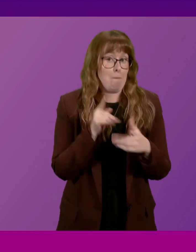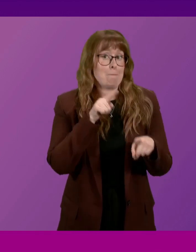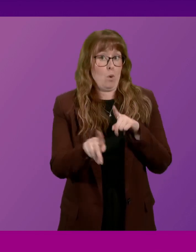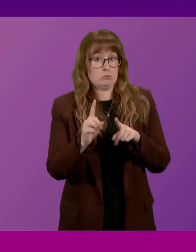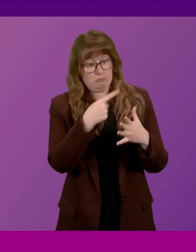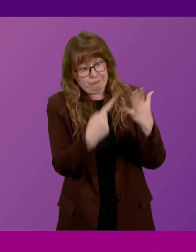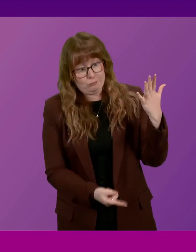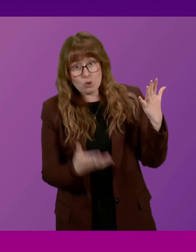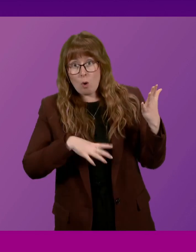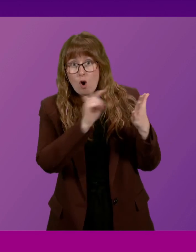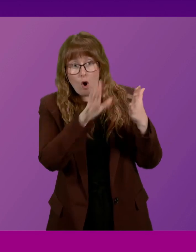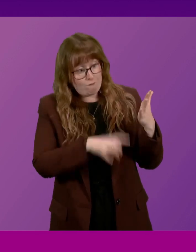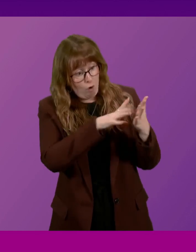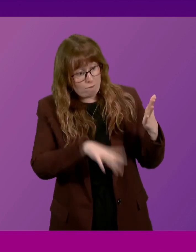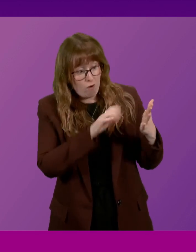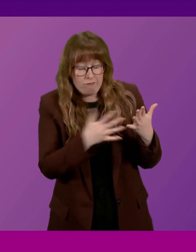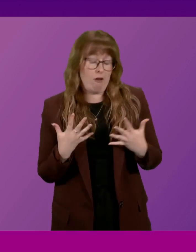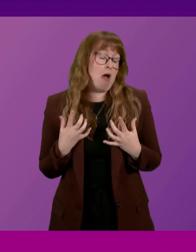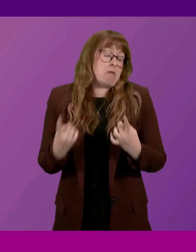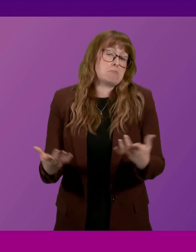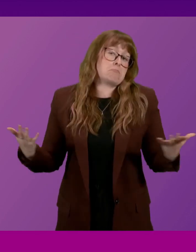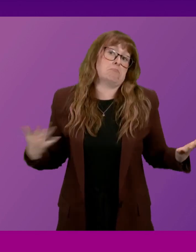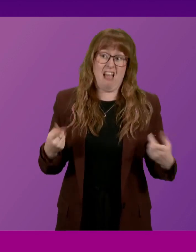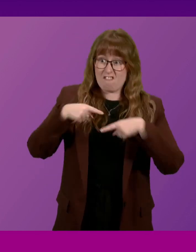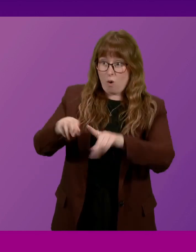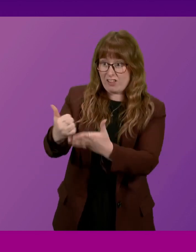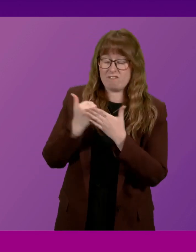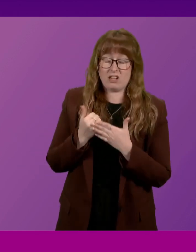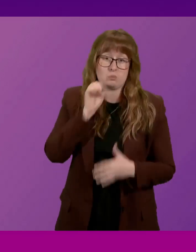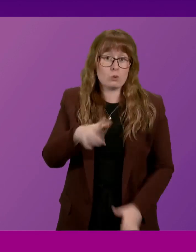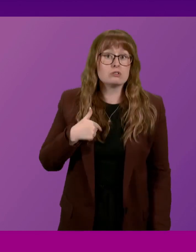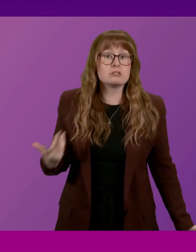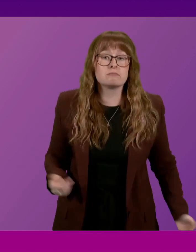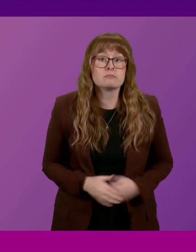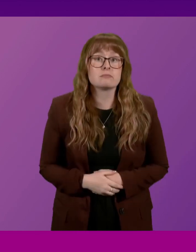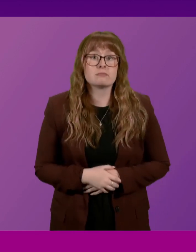just set out, that is up to them, but I am not going to follow their advice.